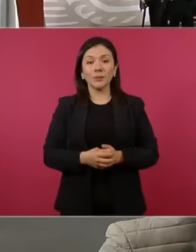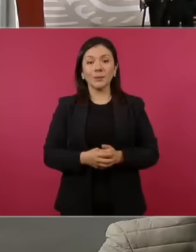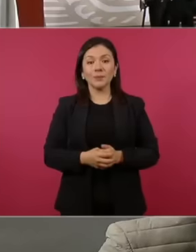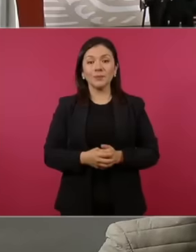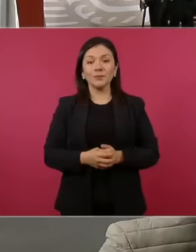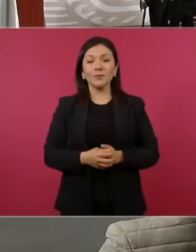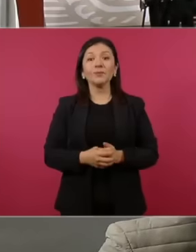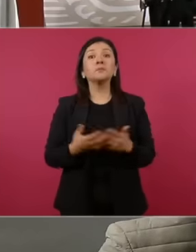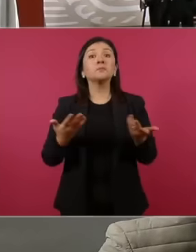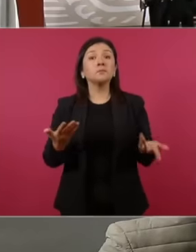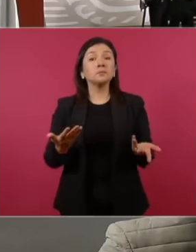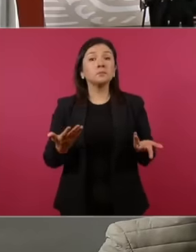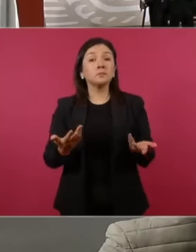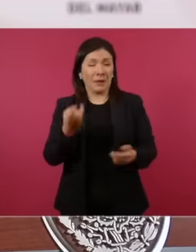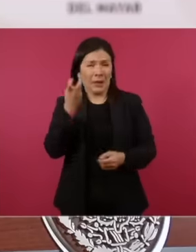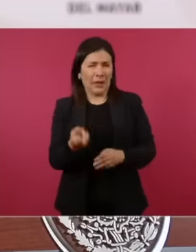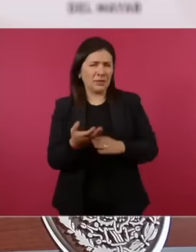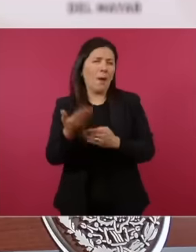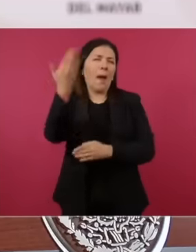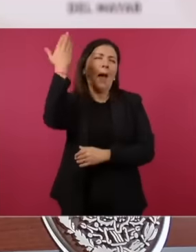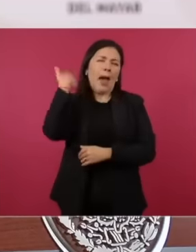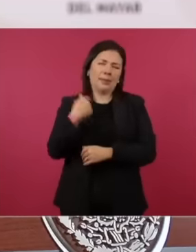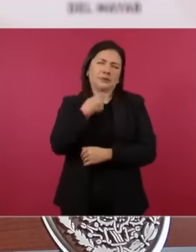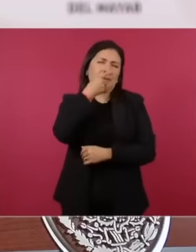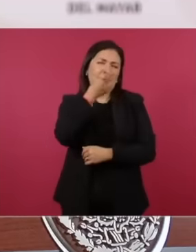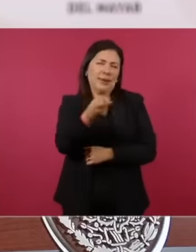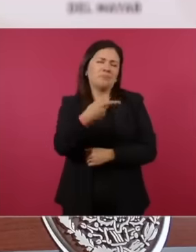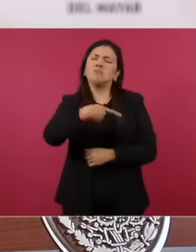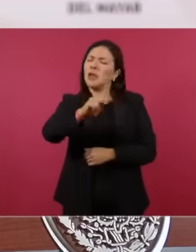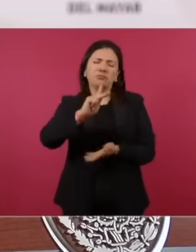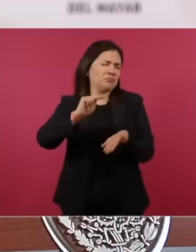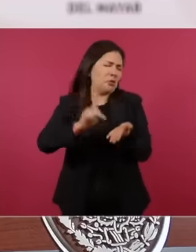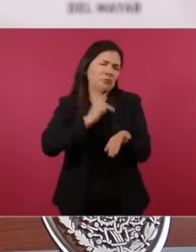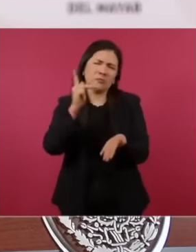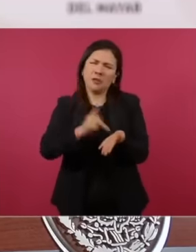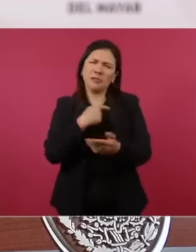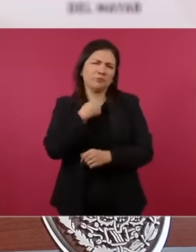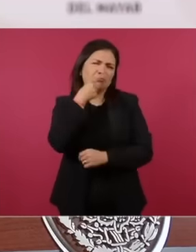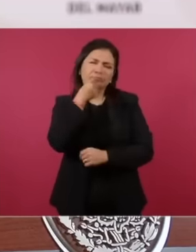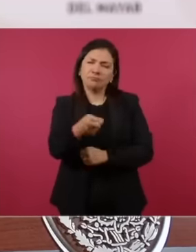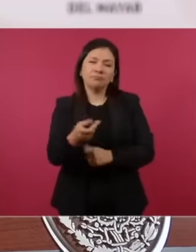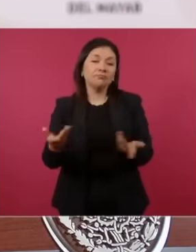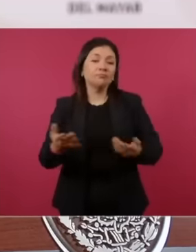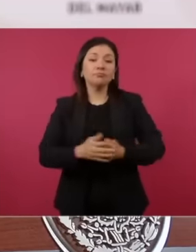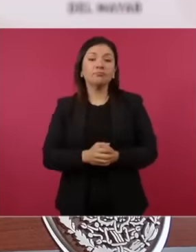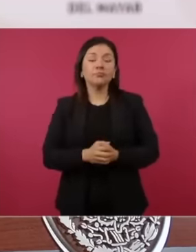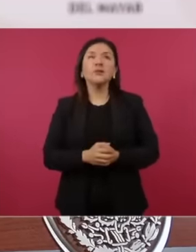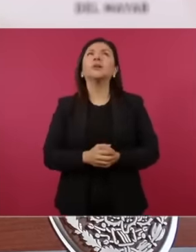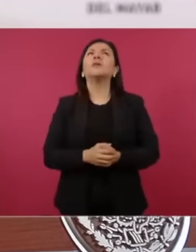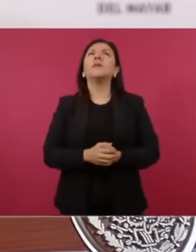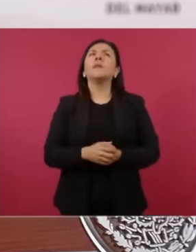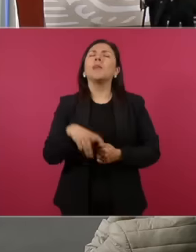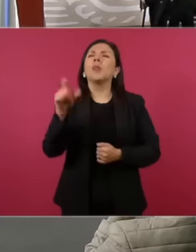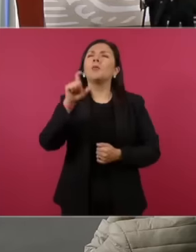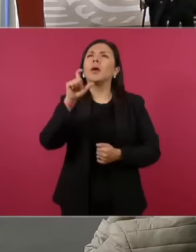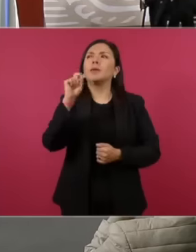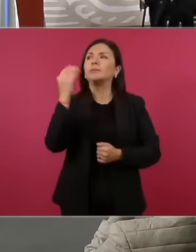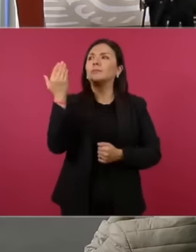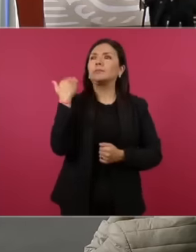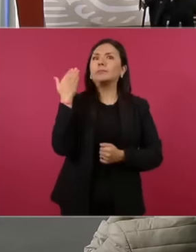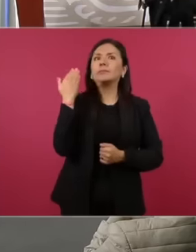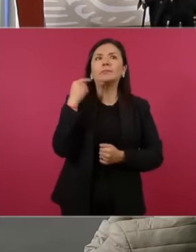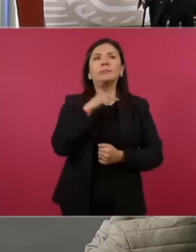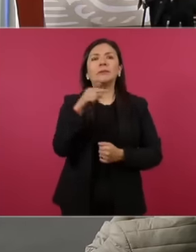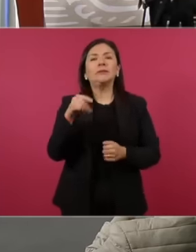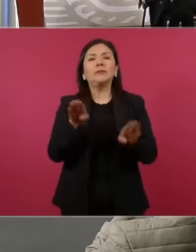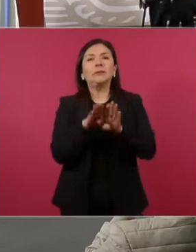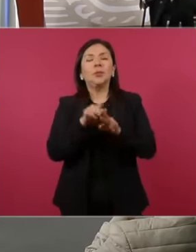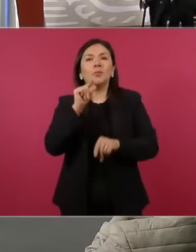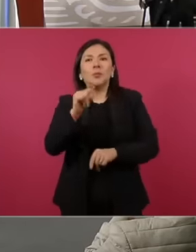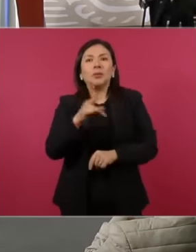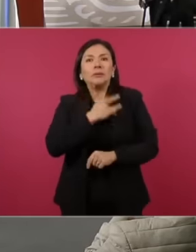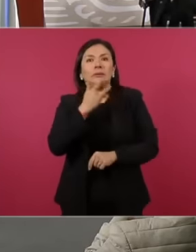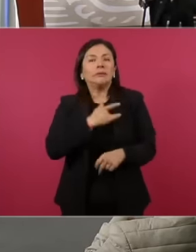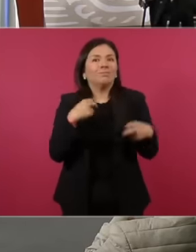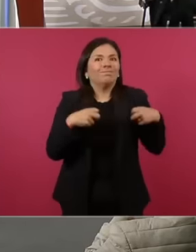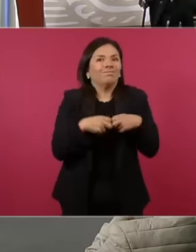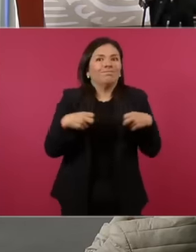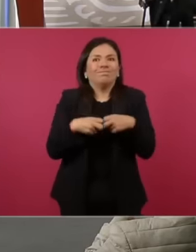since when I already said it but I repeat it now that there was a bit of nervousness about the